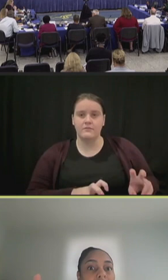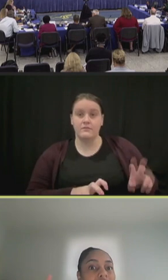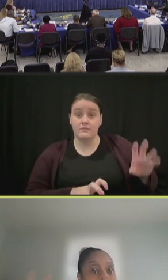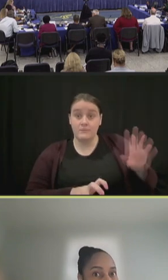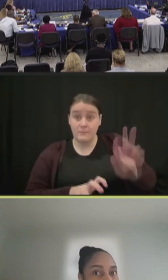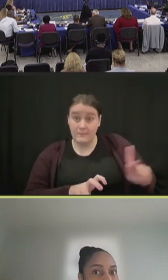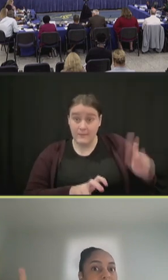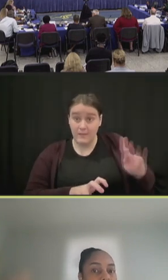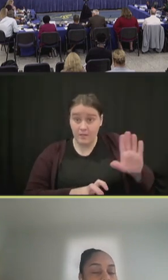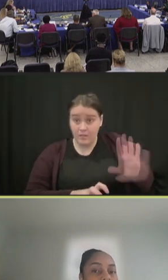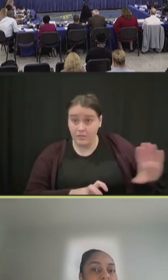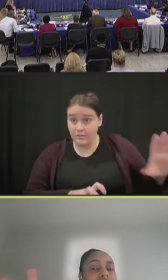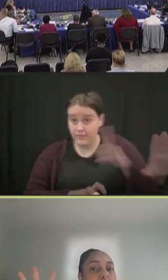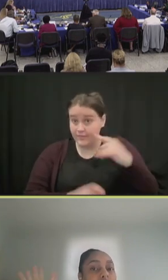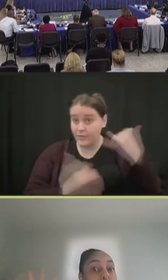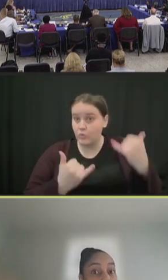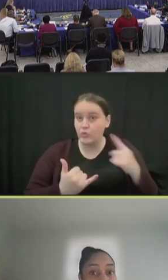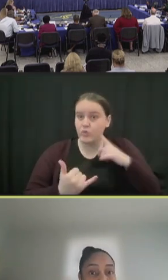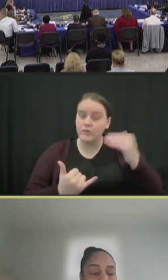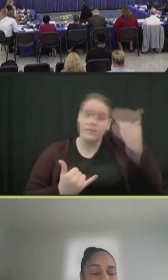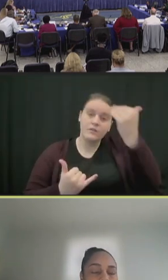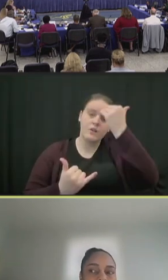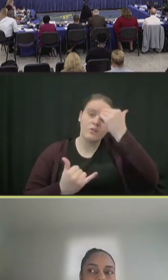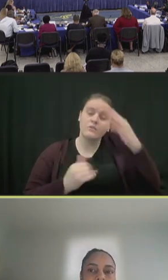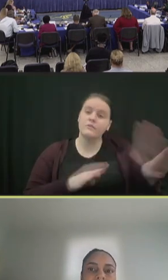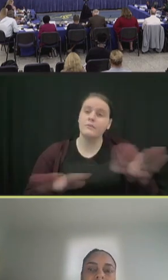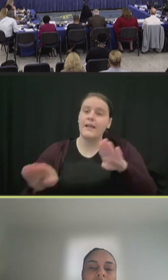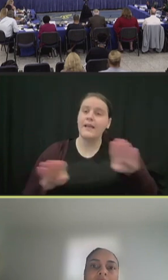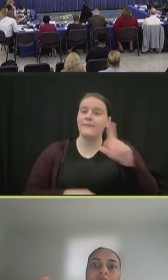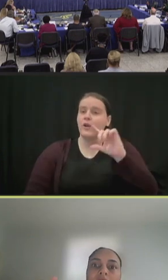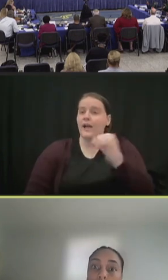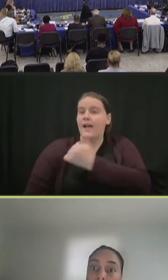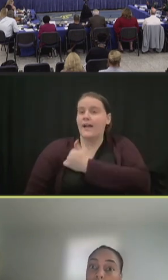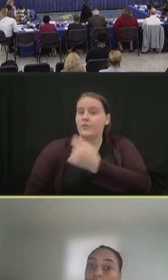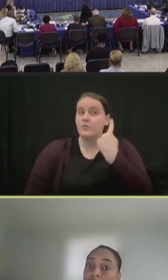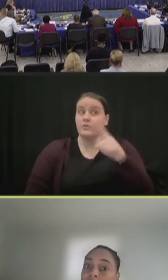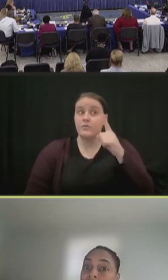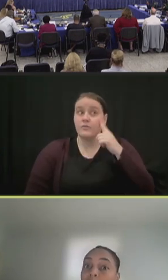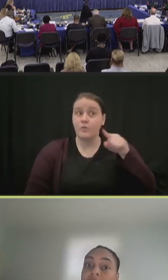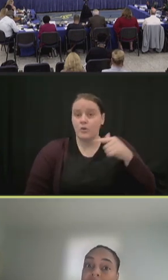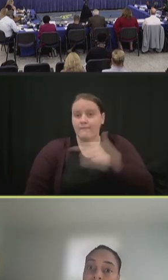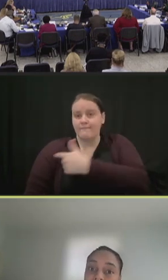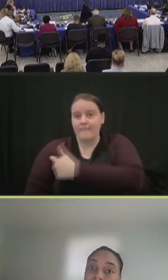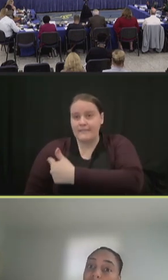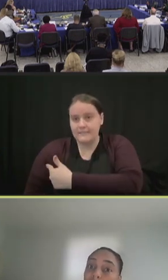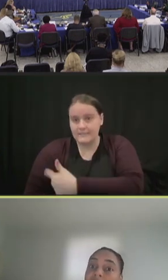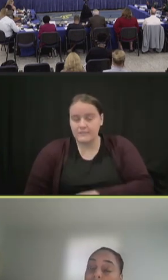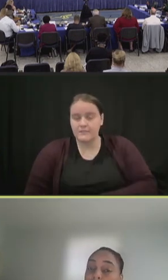knowledge and behavior and attitudes towards these vaccines. We're attempting to see if there is some